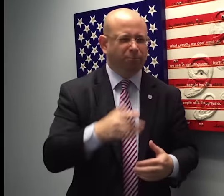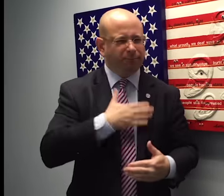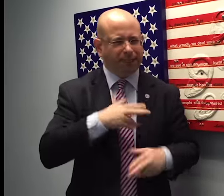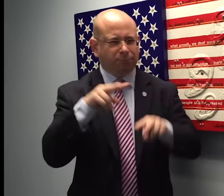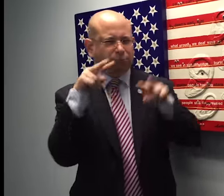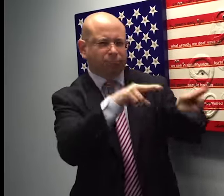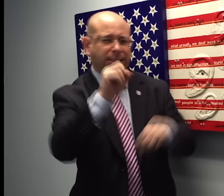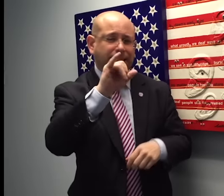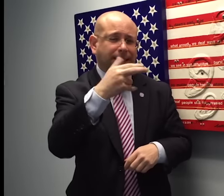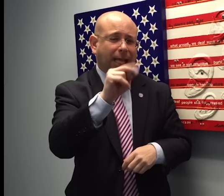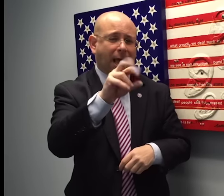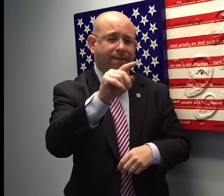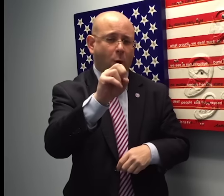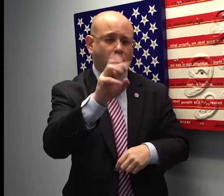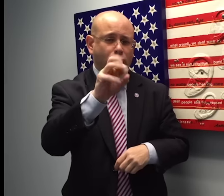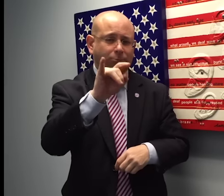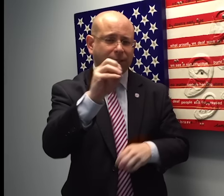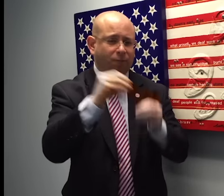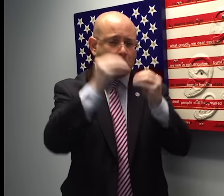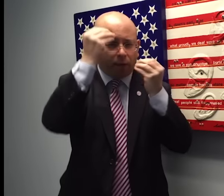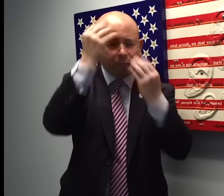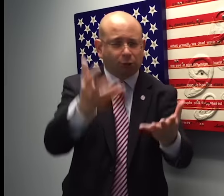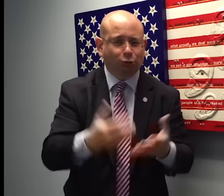Please explore signvote.org for more information.